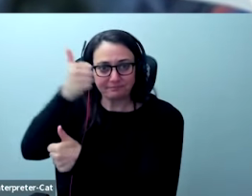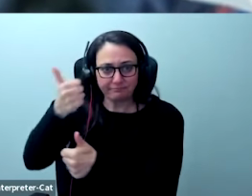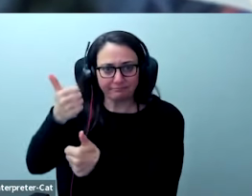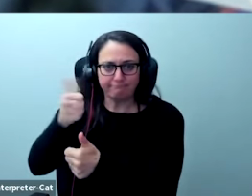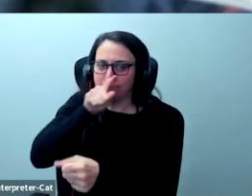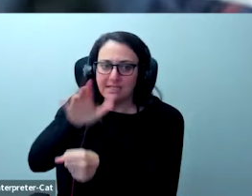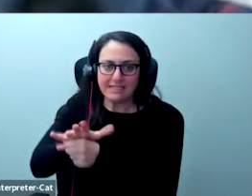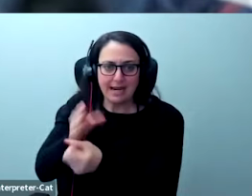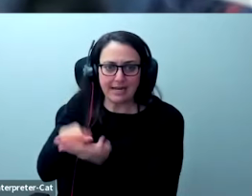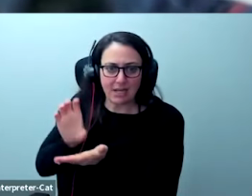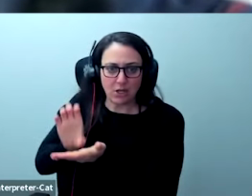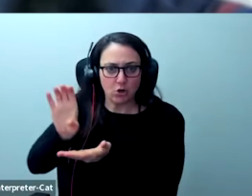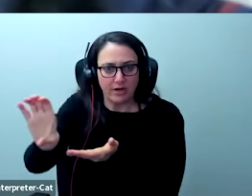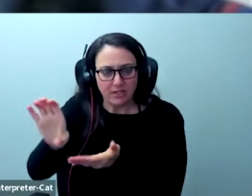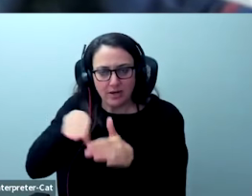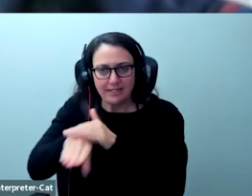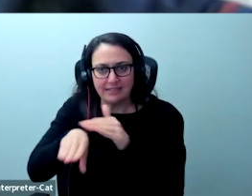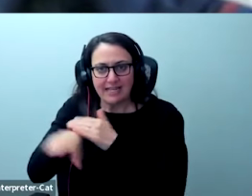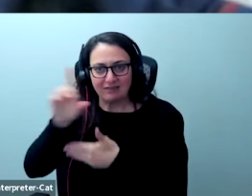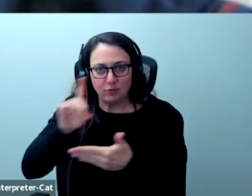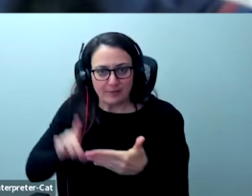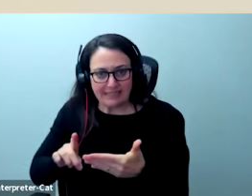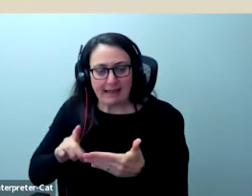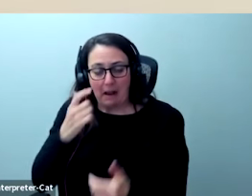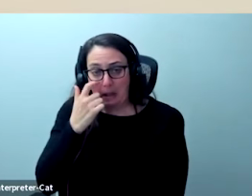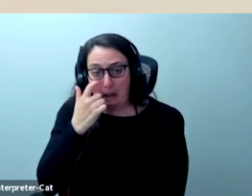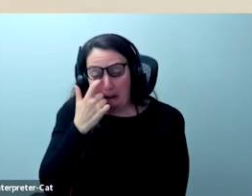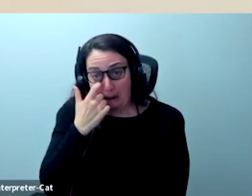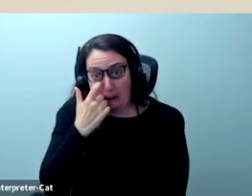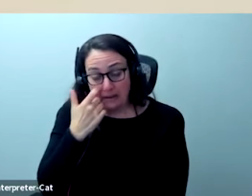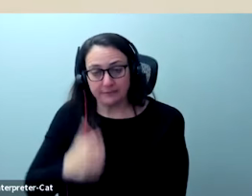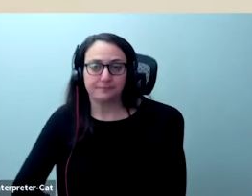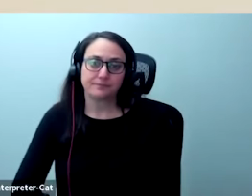"to accessible design and development?" So I think the one thing